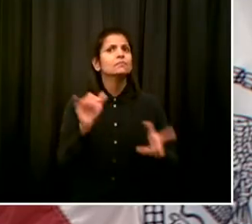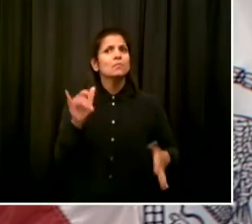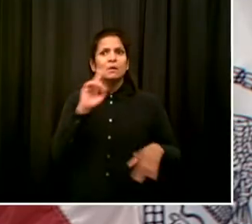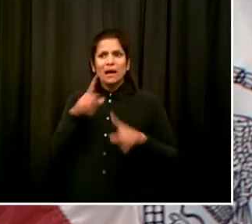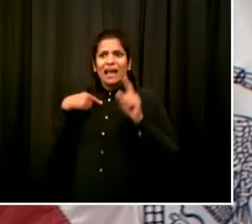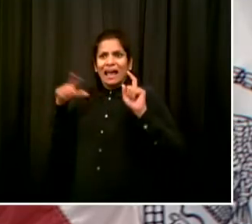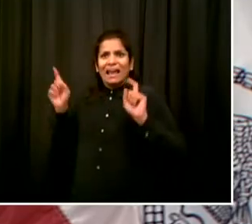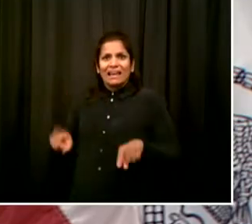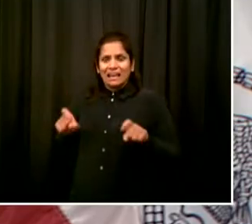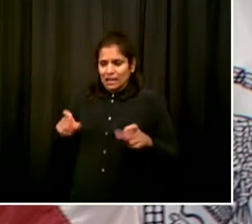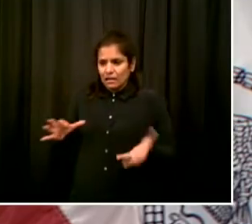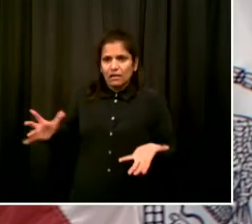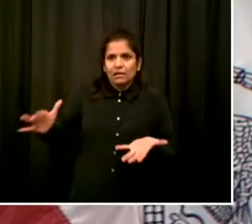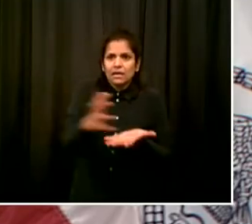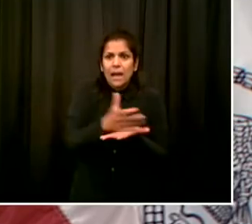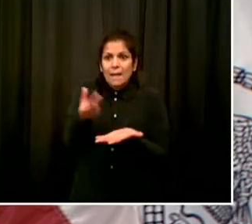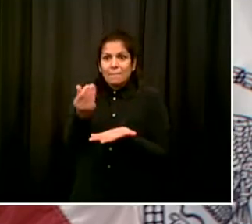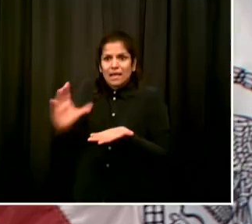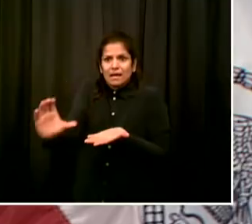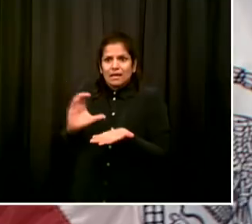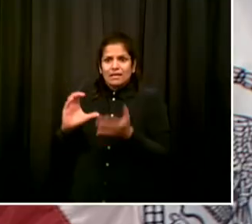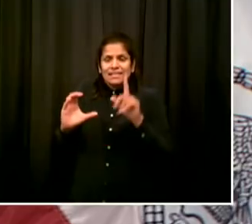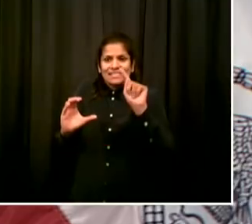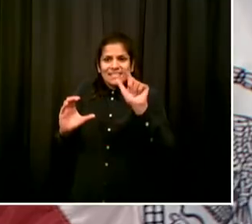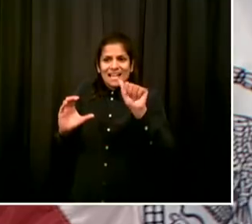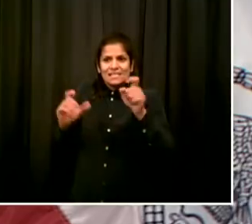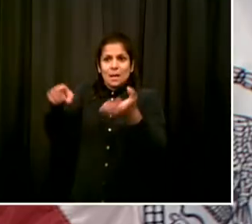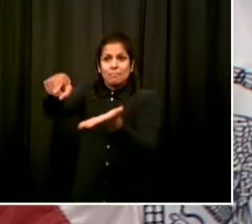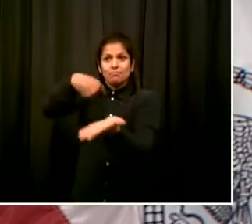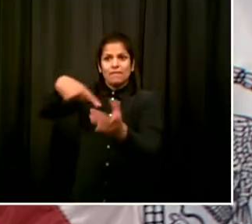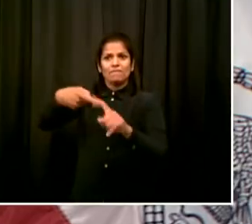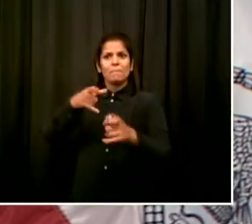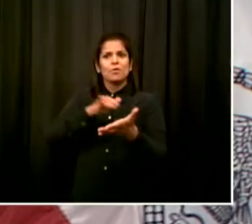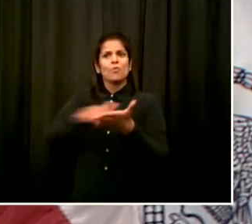HITNGS THAT YOU WANT, IT DEPENDS ON THE TAX REVENUE.